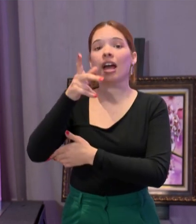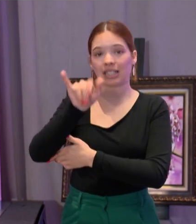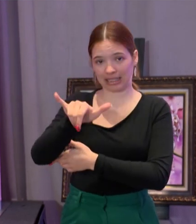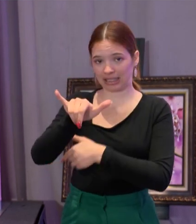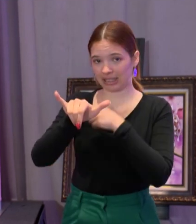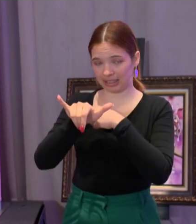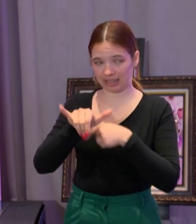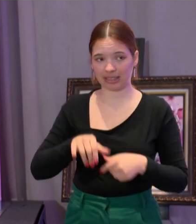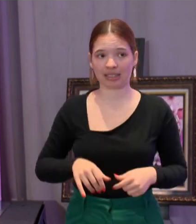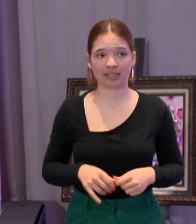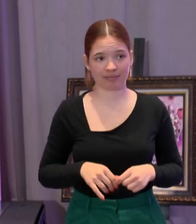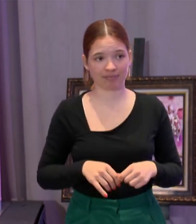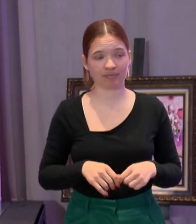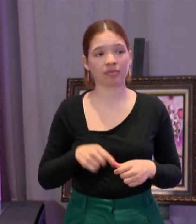POLICY PUBLIC RELATIONS.